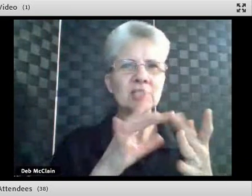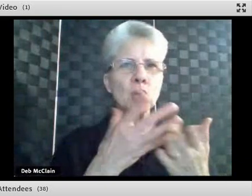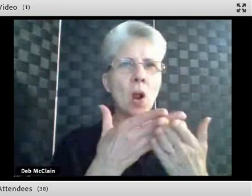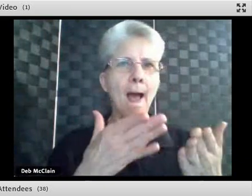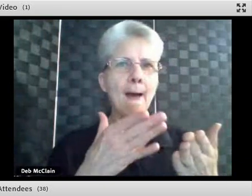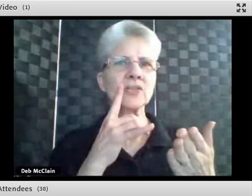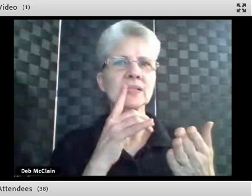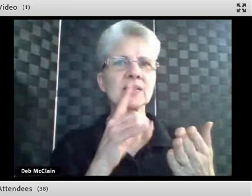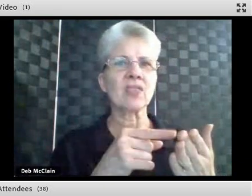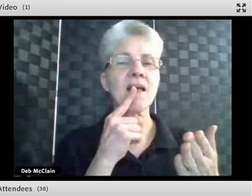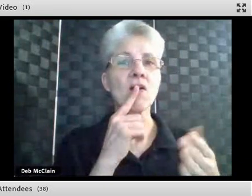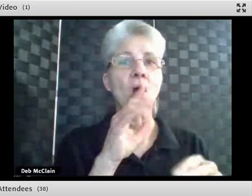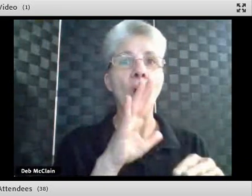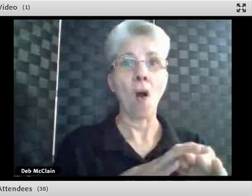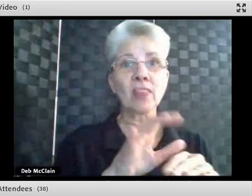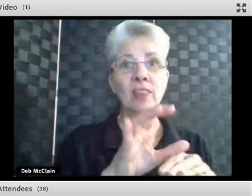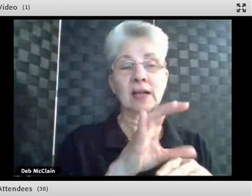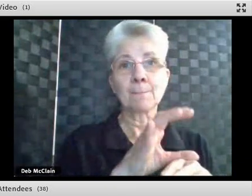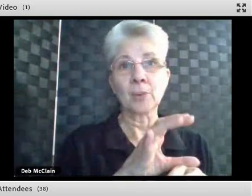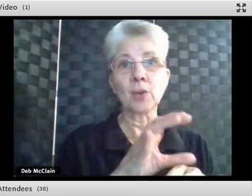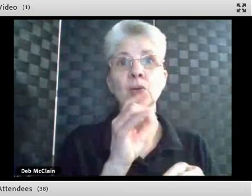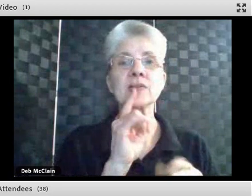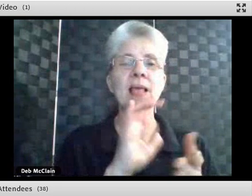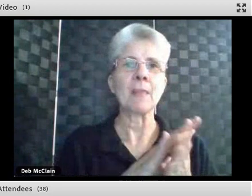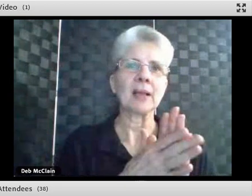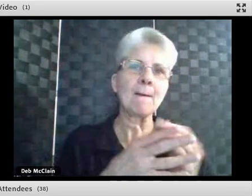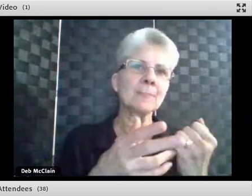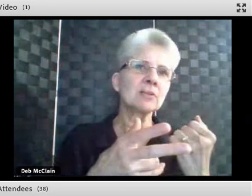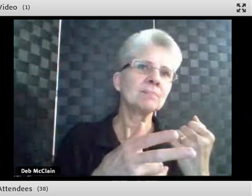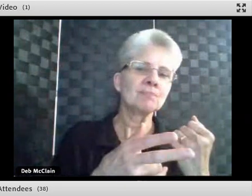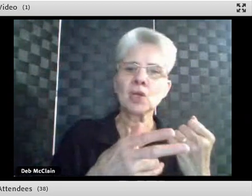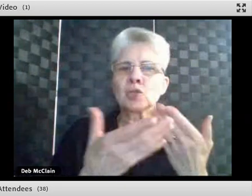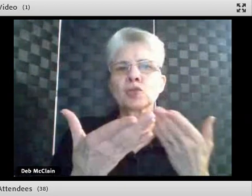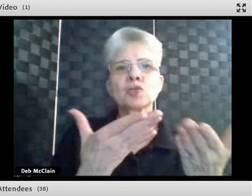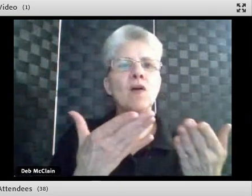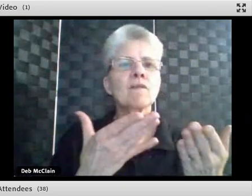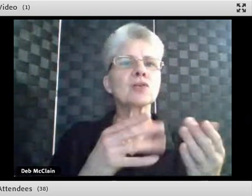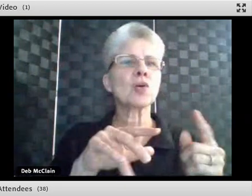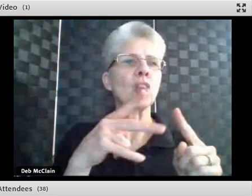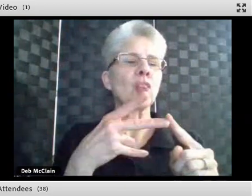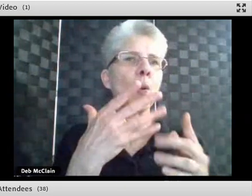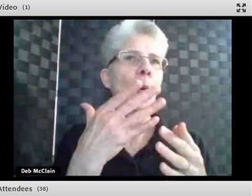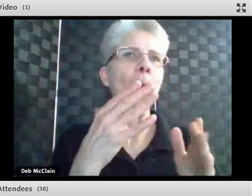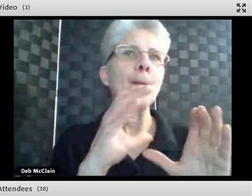that may live only on local computers. They may be on servers. They could be on third-party websites.